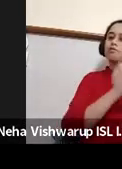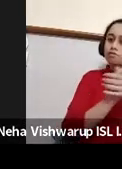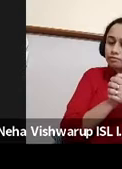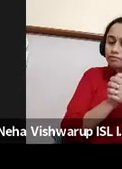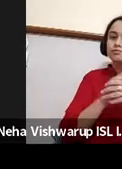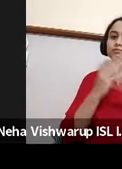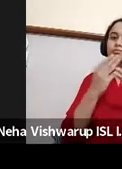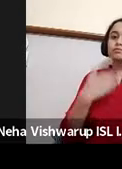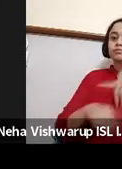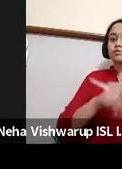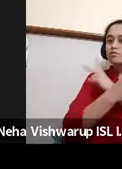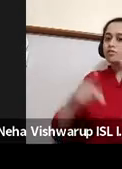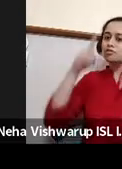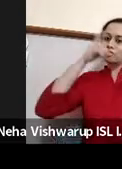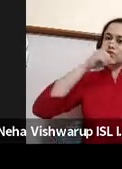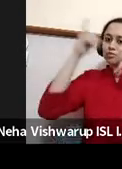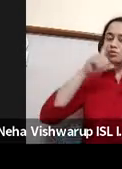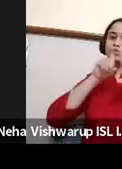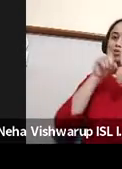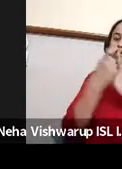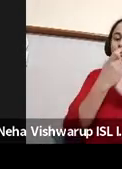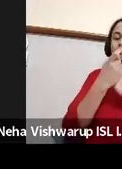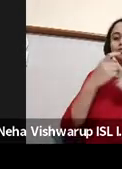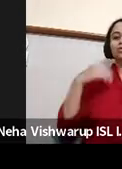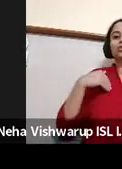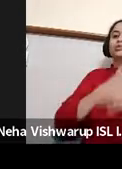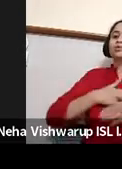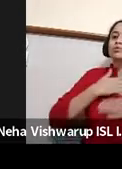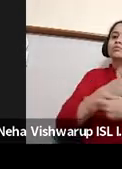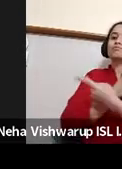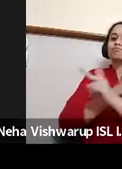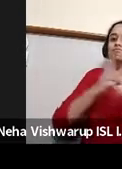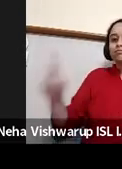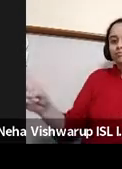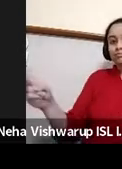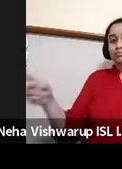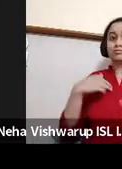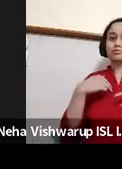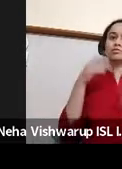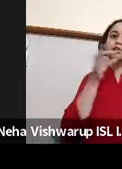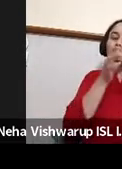expressions of cultural and religious celebration connections seen and unseen caught mispo mid pose